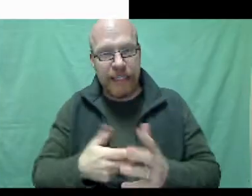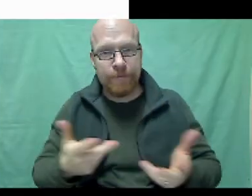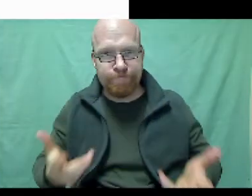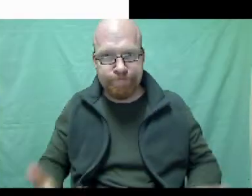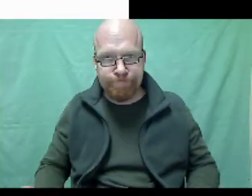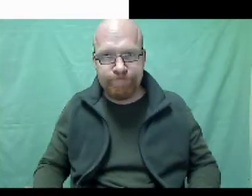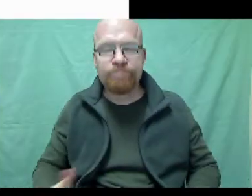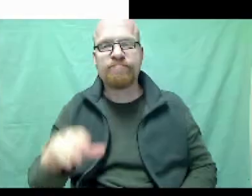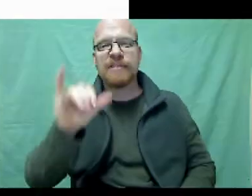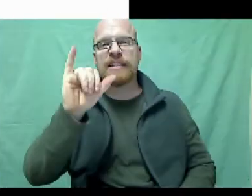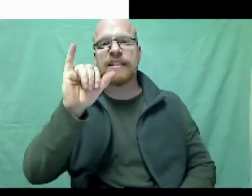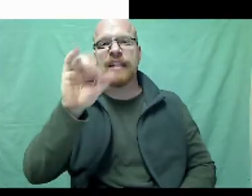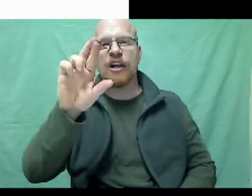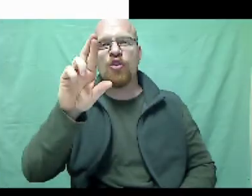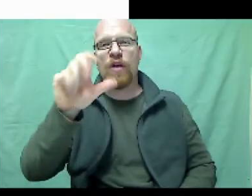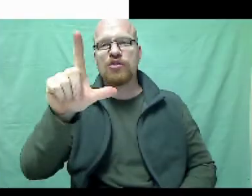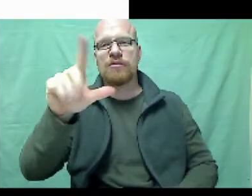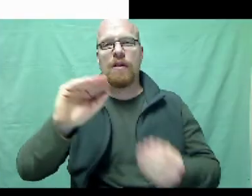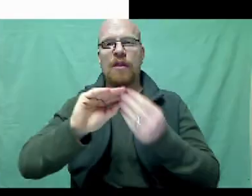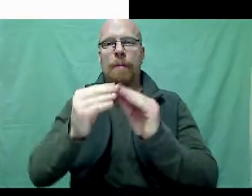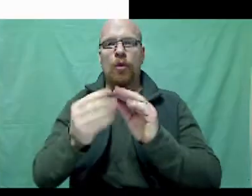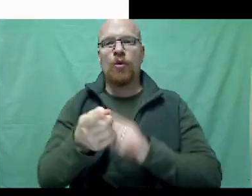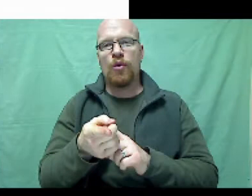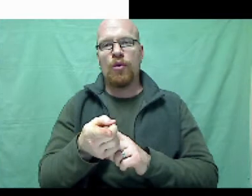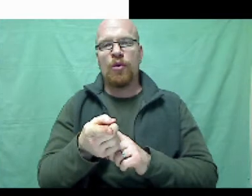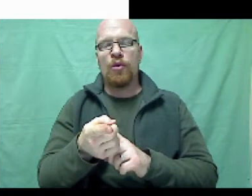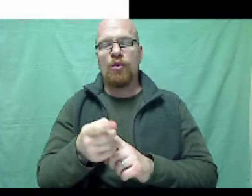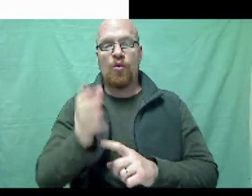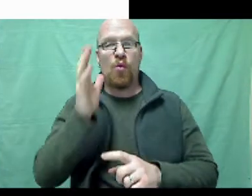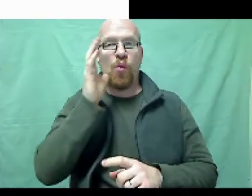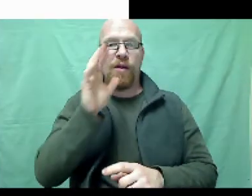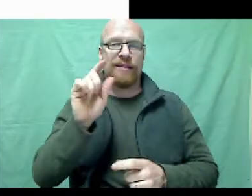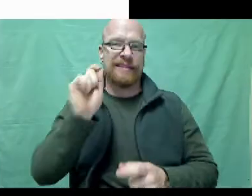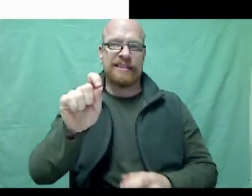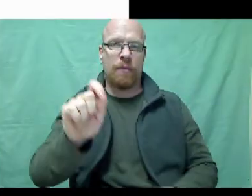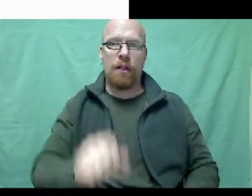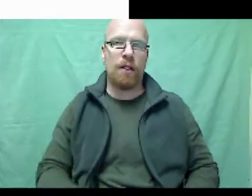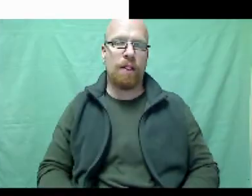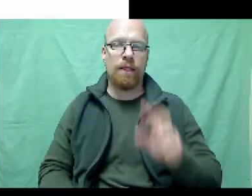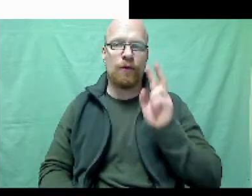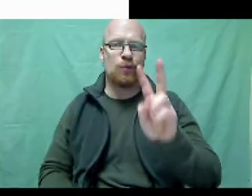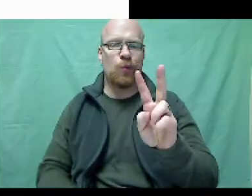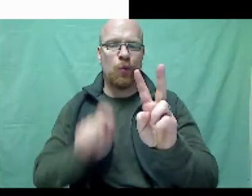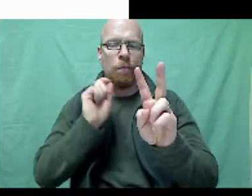It means it's an irrational number. It means it has a decimal. It'll be 2 point and a whole bunch of numbers.